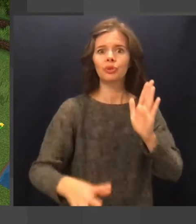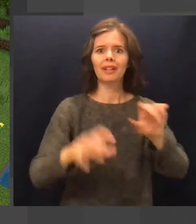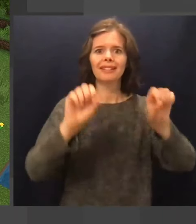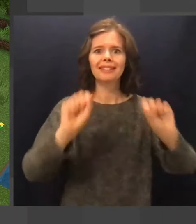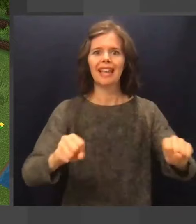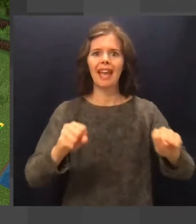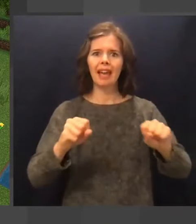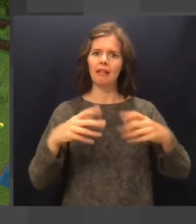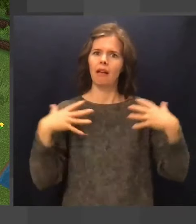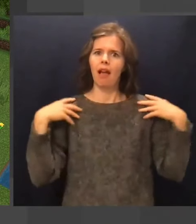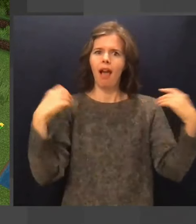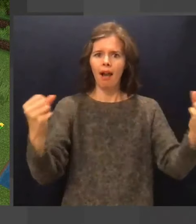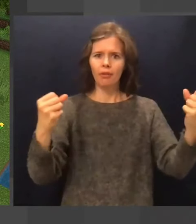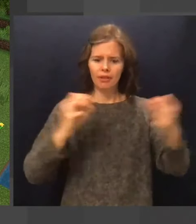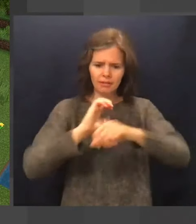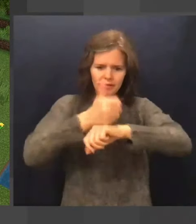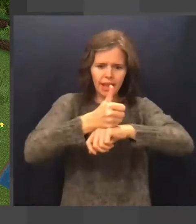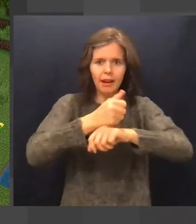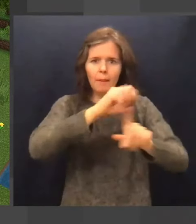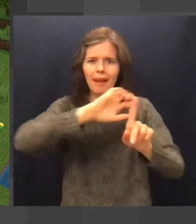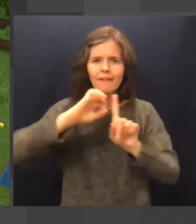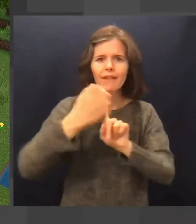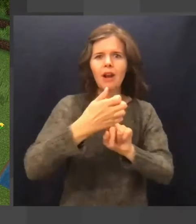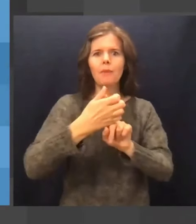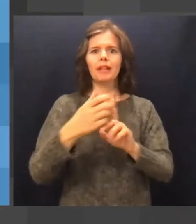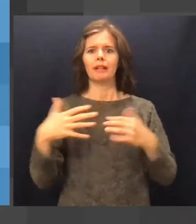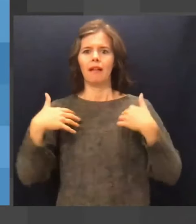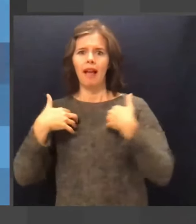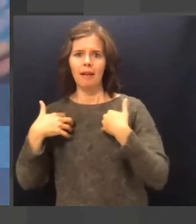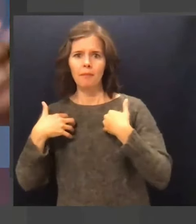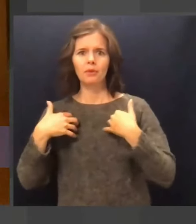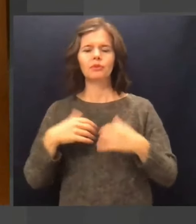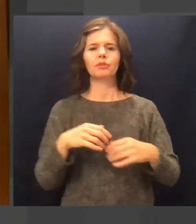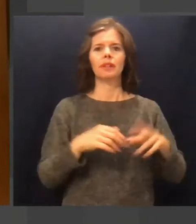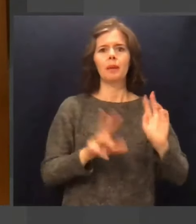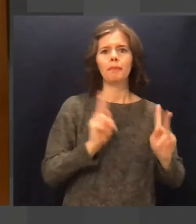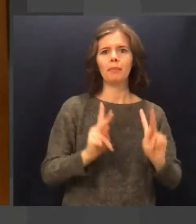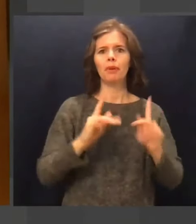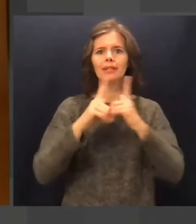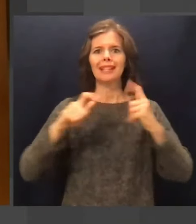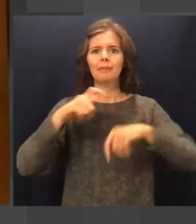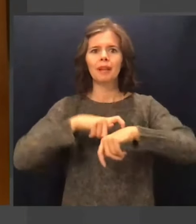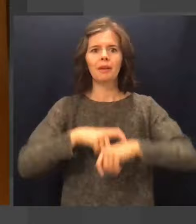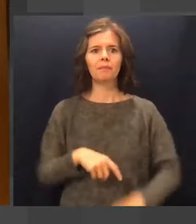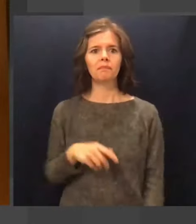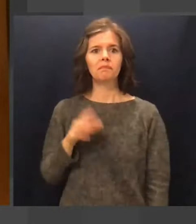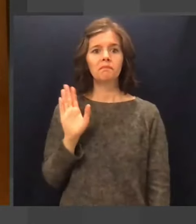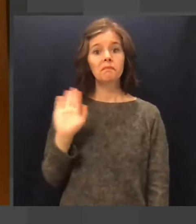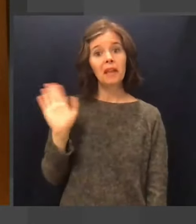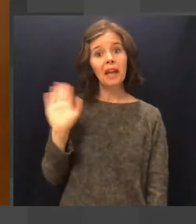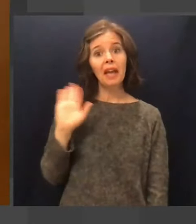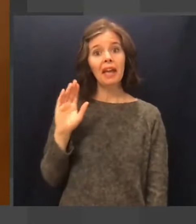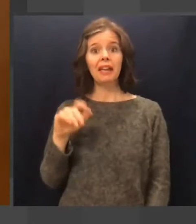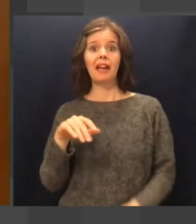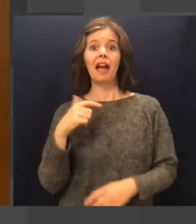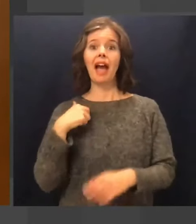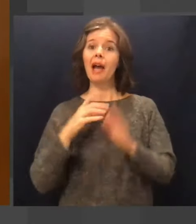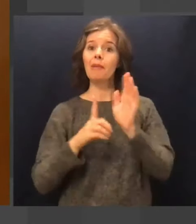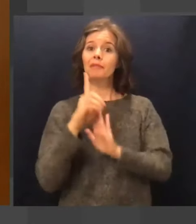TO DESIGN AND BUILD HEALTHY SPACES FOR HUMANS AND ANIMALS TO COEXIST TOGETHER.